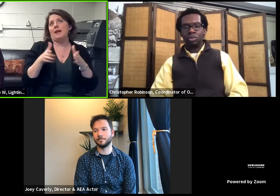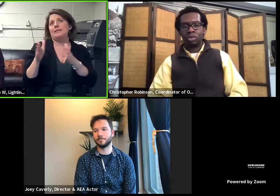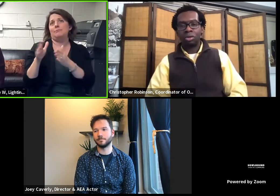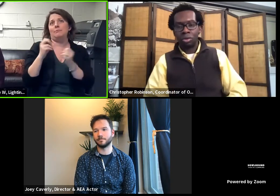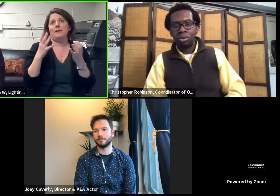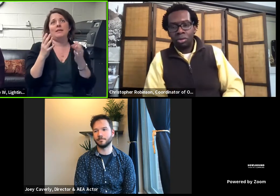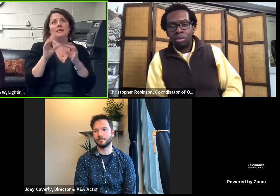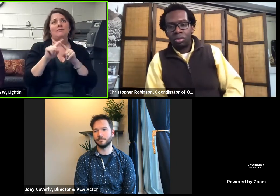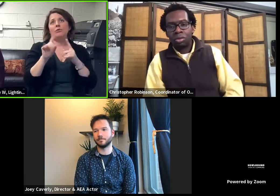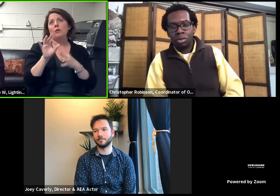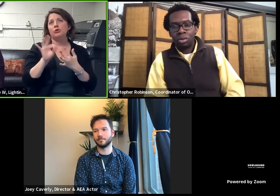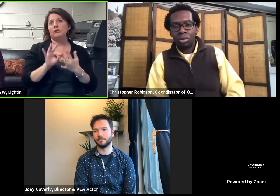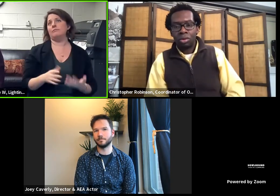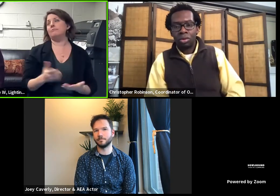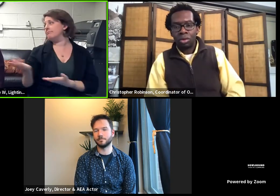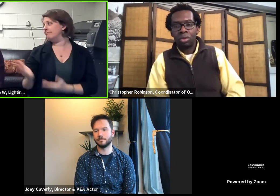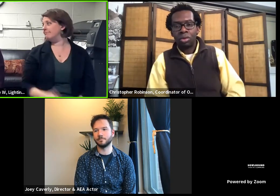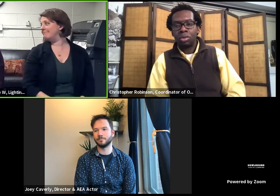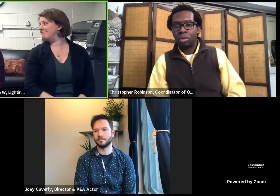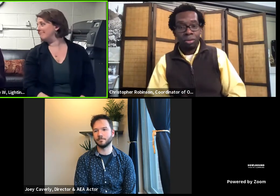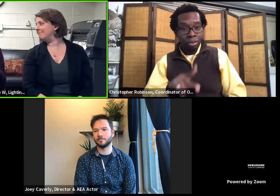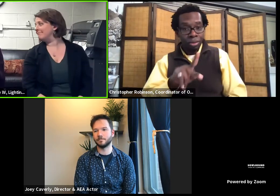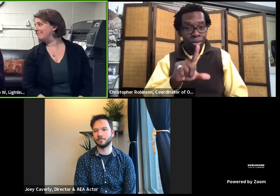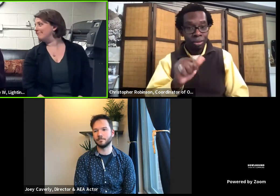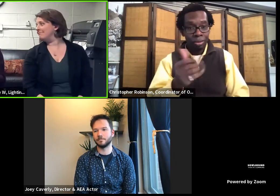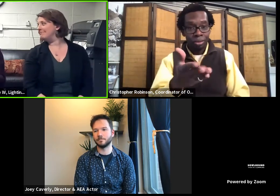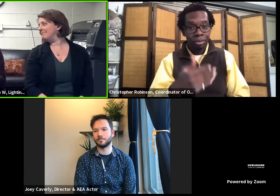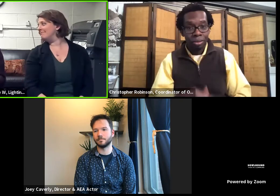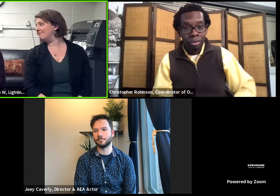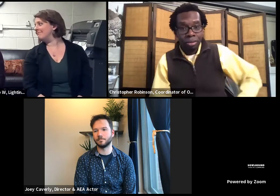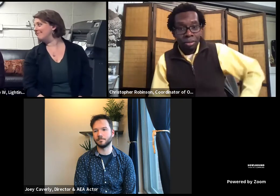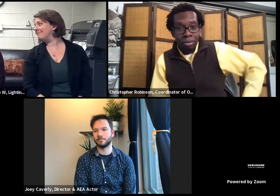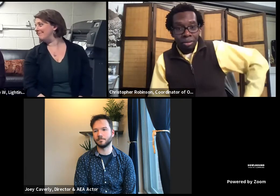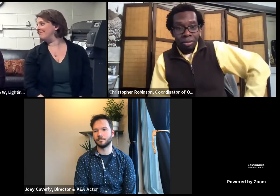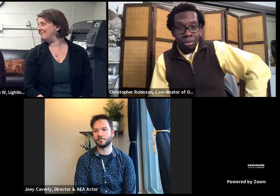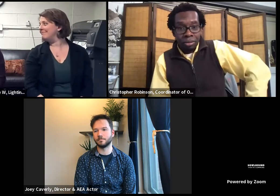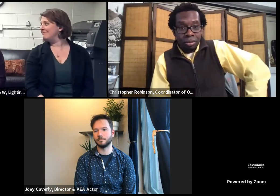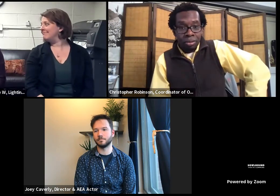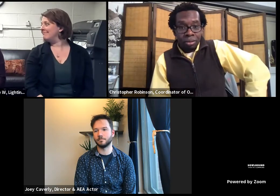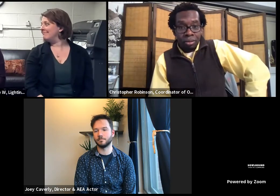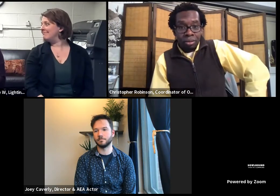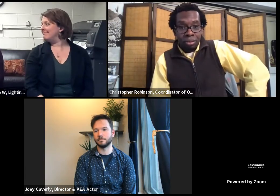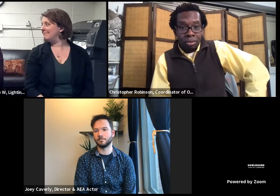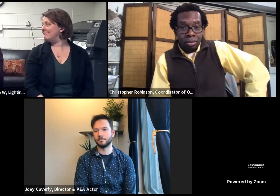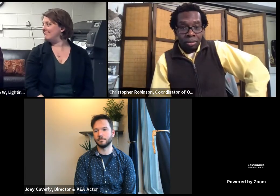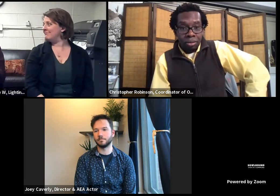So, again, there's a lot of different ways to do it and all different options. Kala. Yup, I would just like